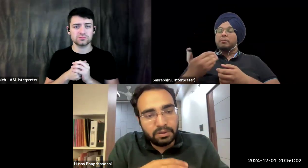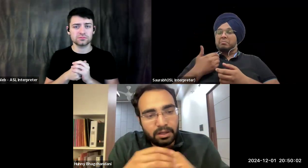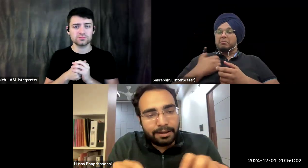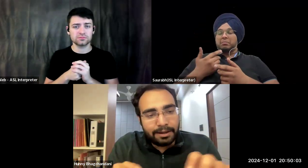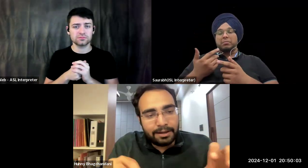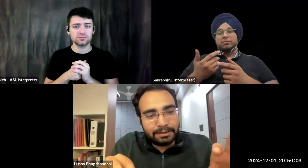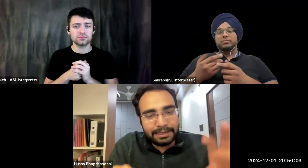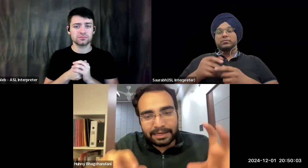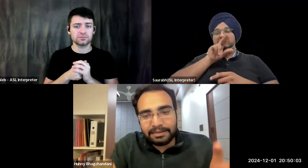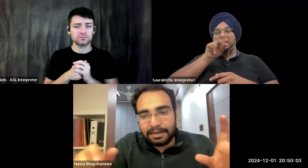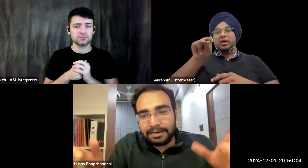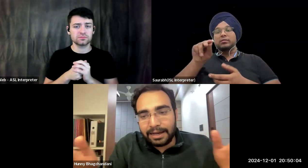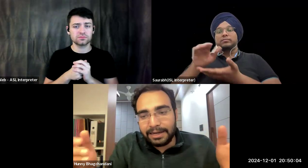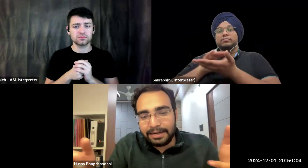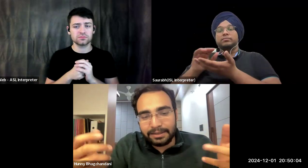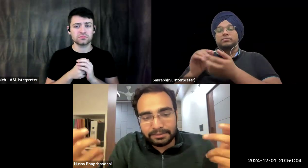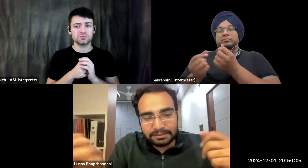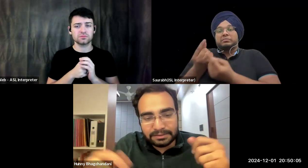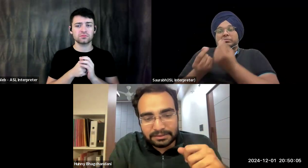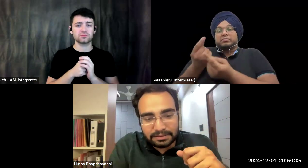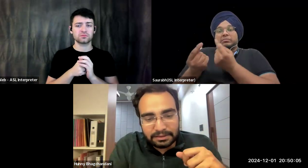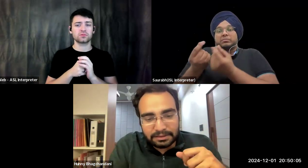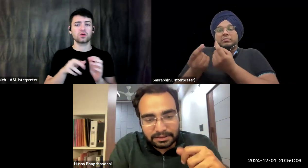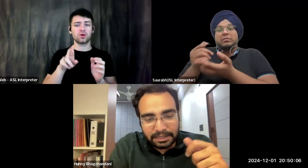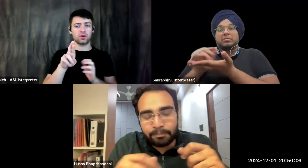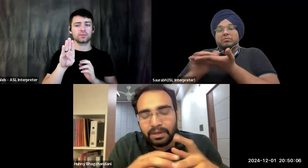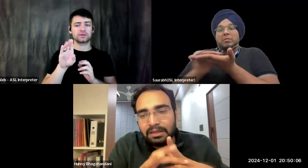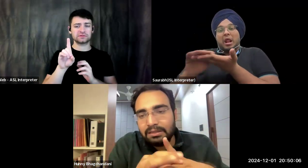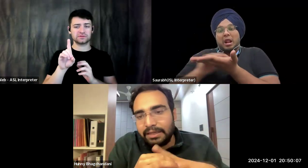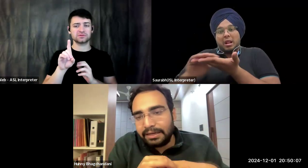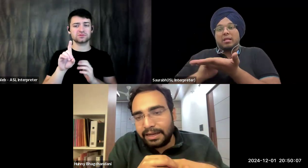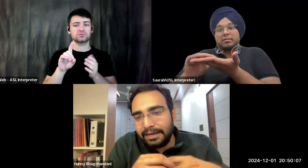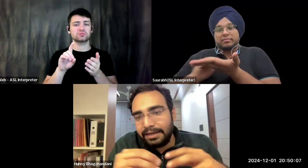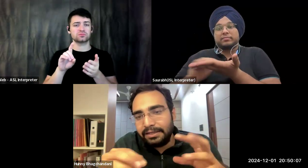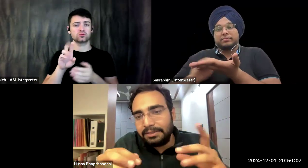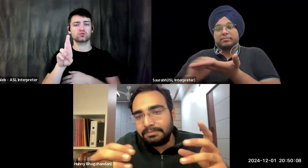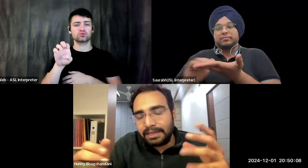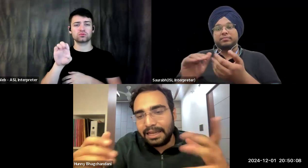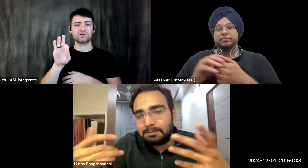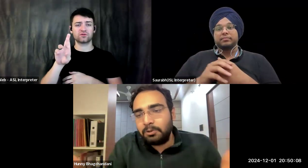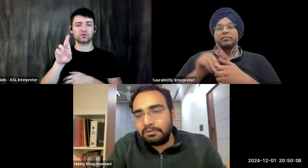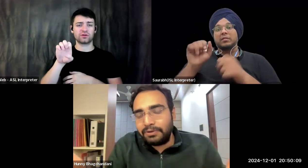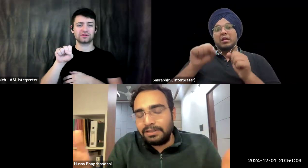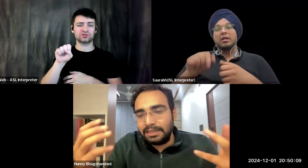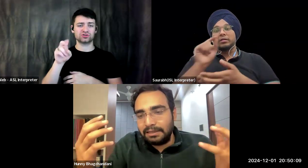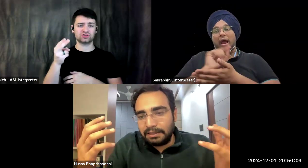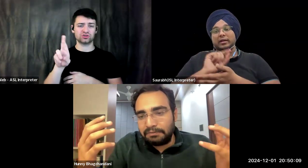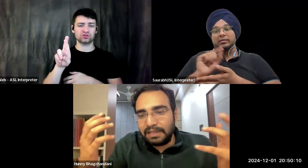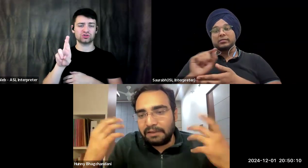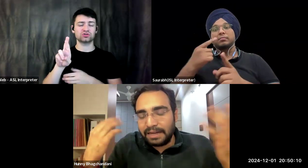And they can write and they can write Yeah, they can write and they can explore the worlds